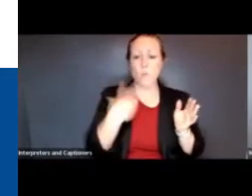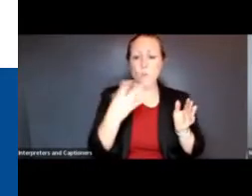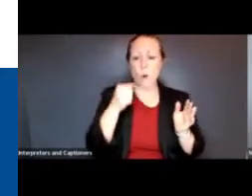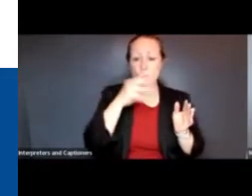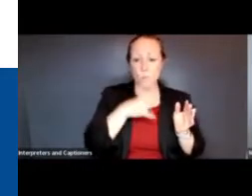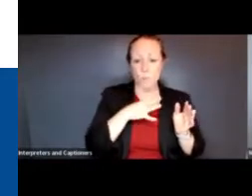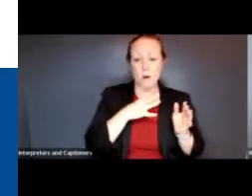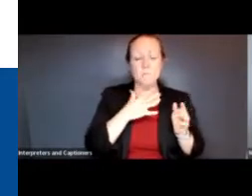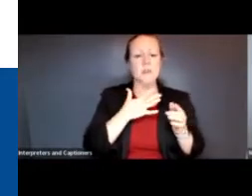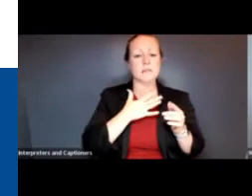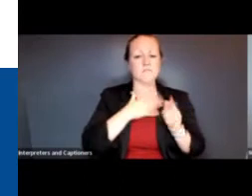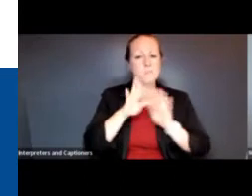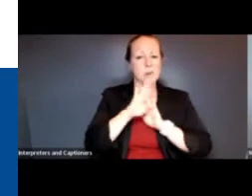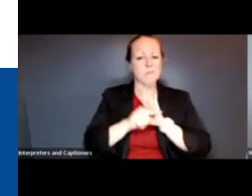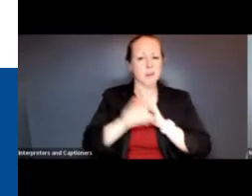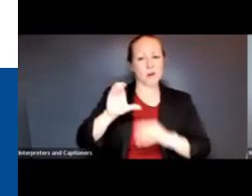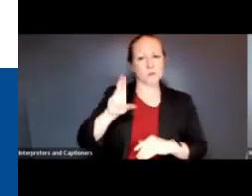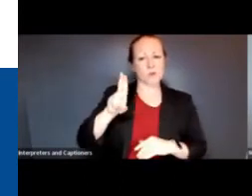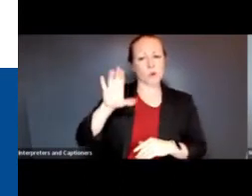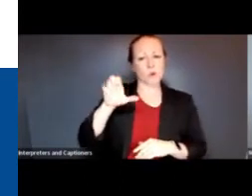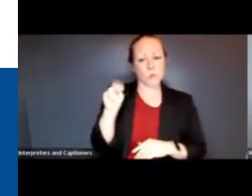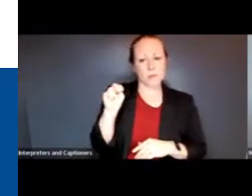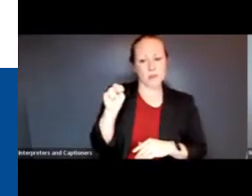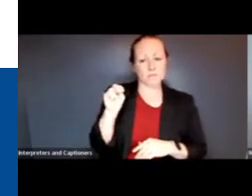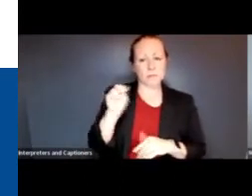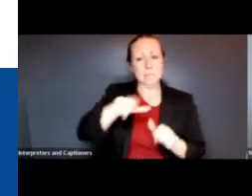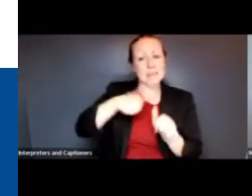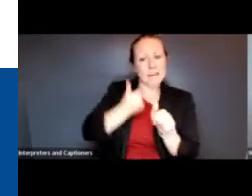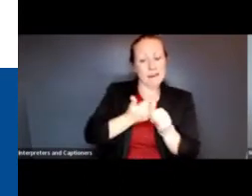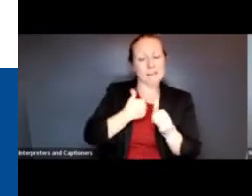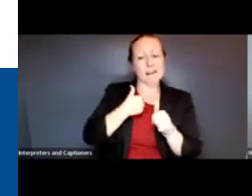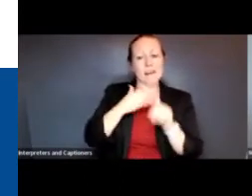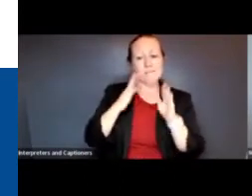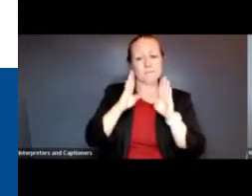roots and have a bookcase sitting behind me I'm wearing a white shirt and a multicolored